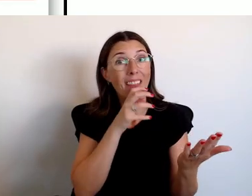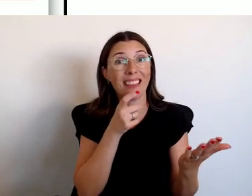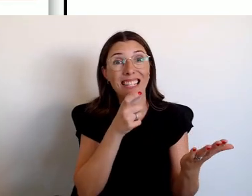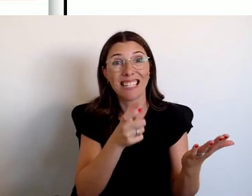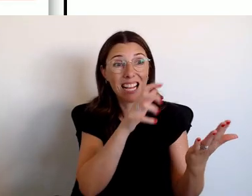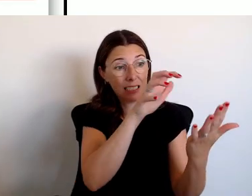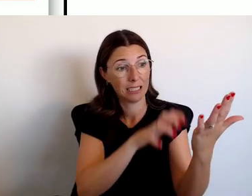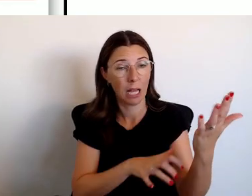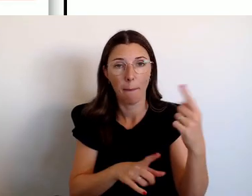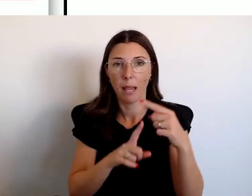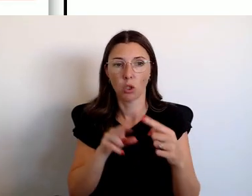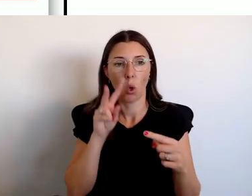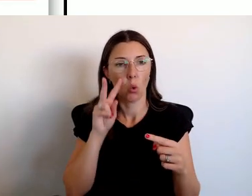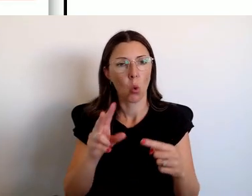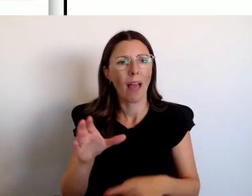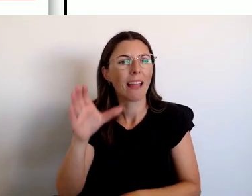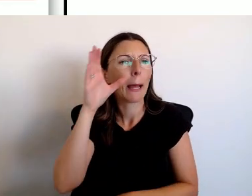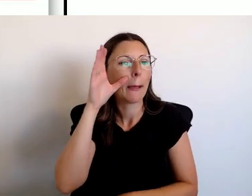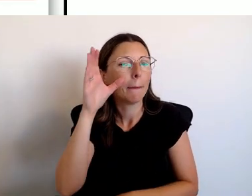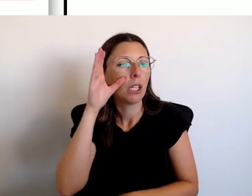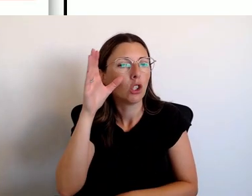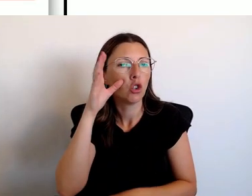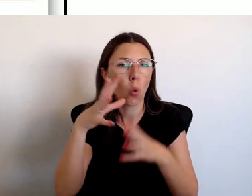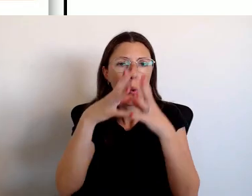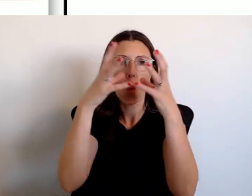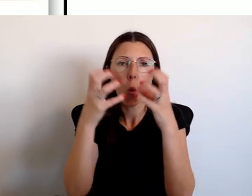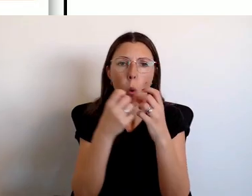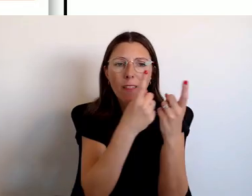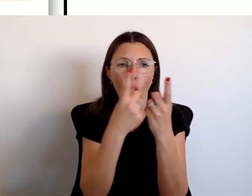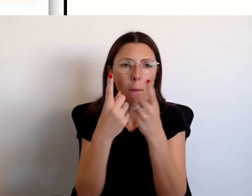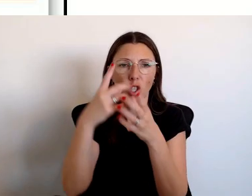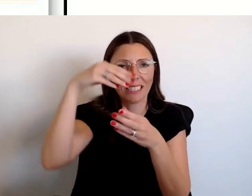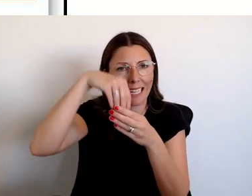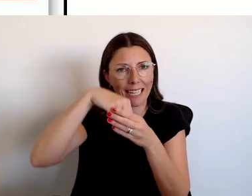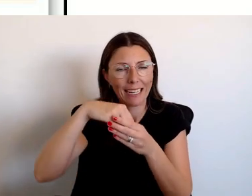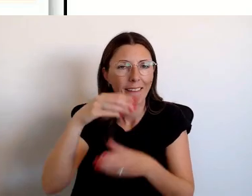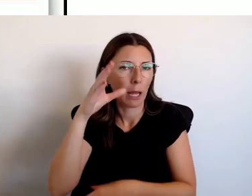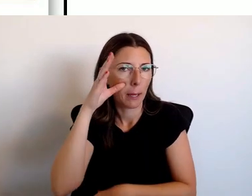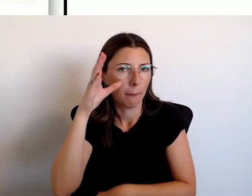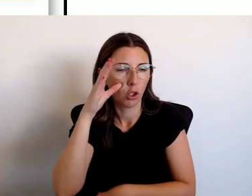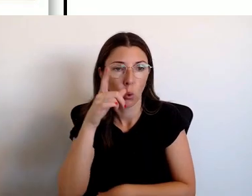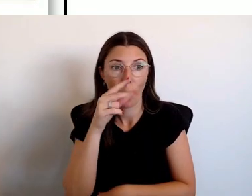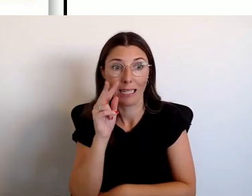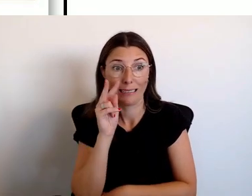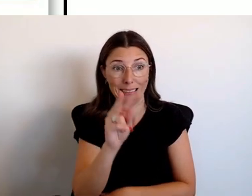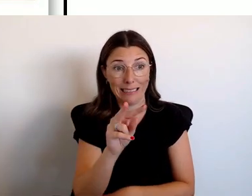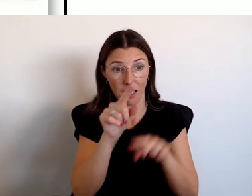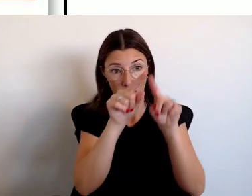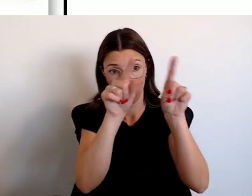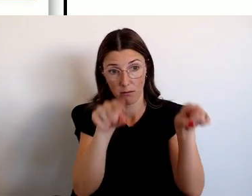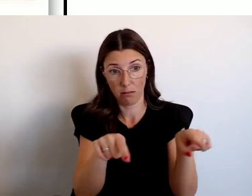look at the entirety of that image and all the objects that appear within that. And as you can see from the screenshot there, it can